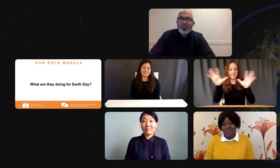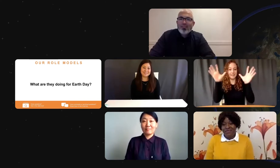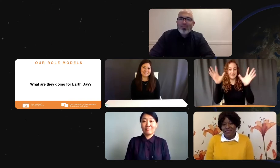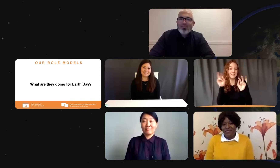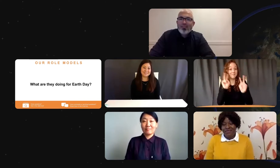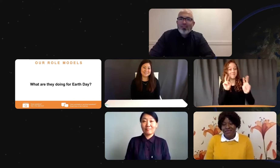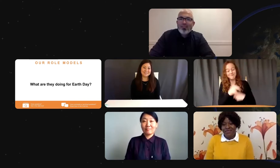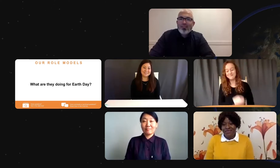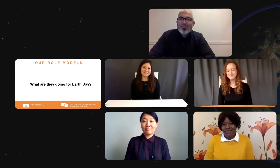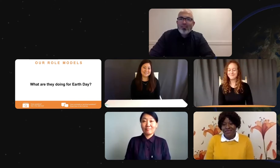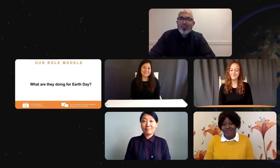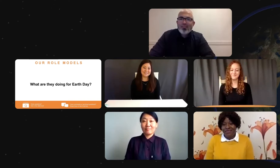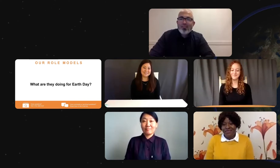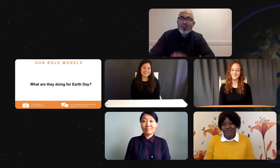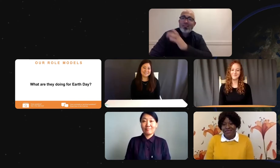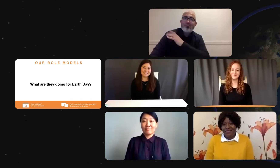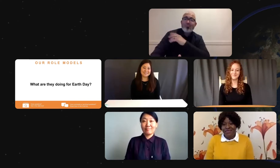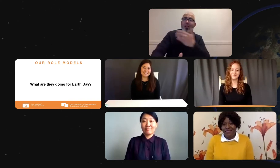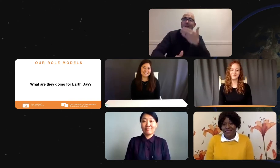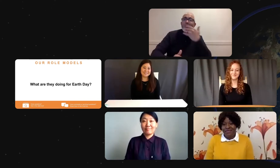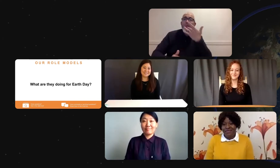I look forward to our last part of that.